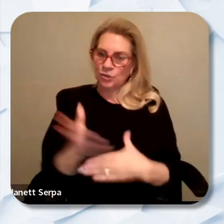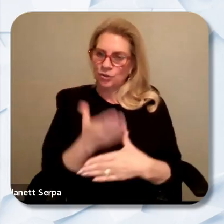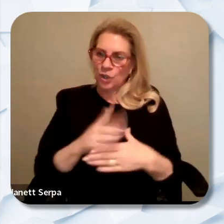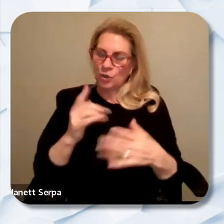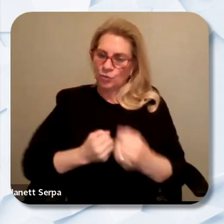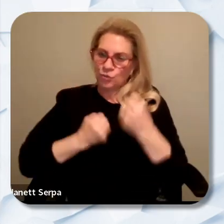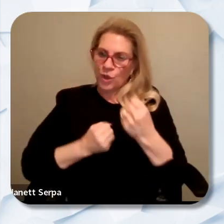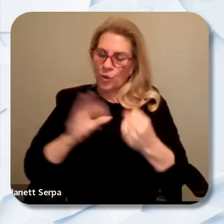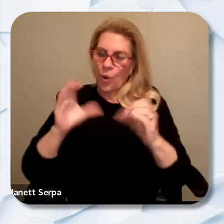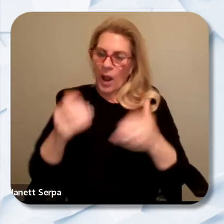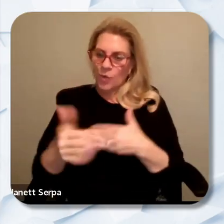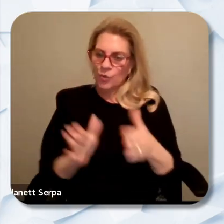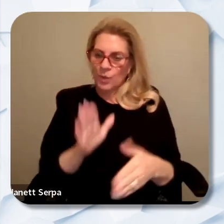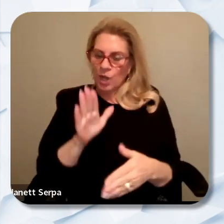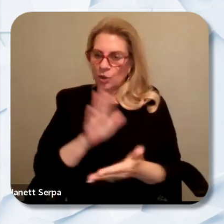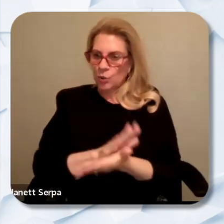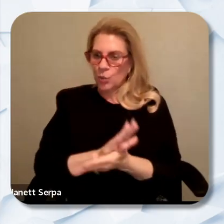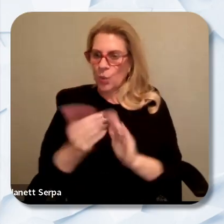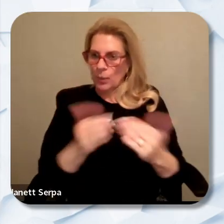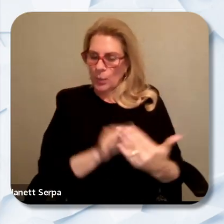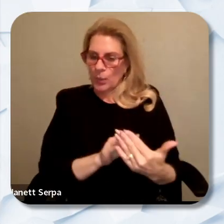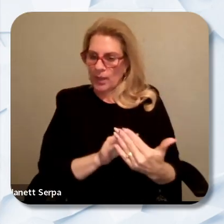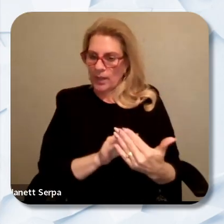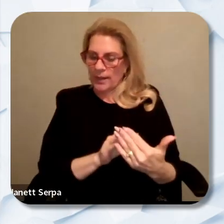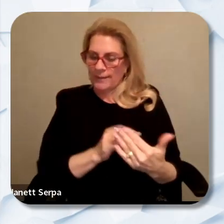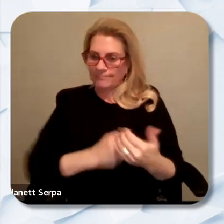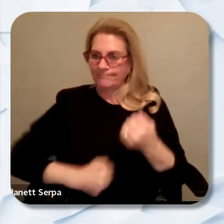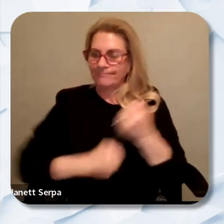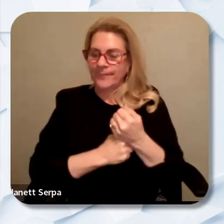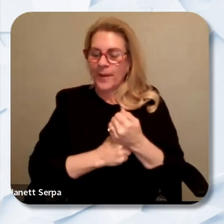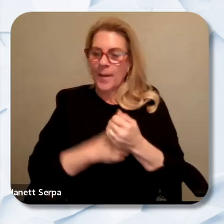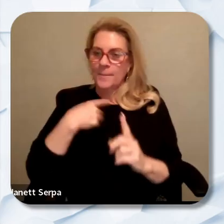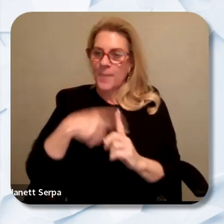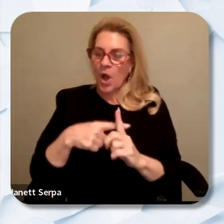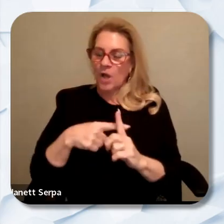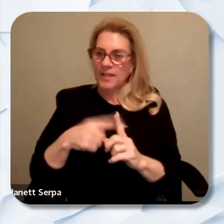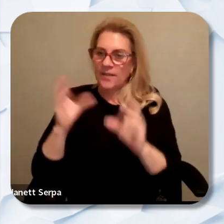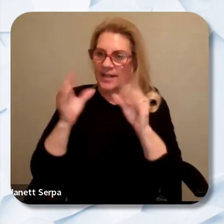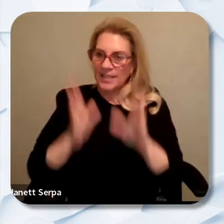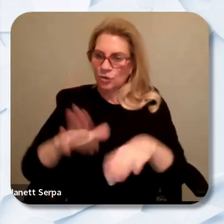your classroom and school communities fostering positive teacher-child interactions that benefit